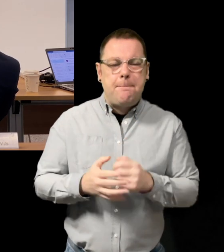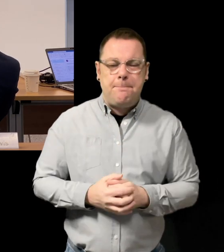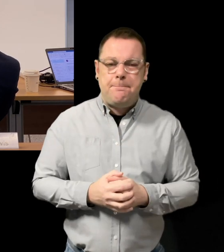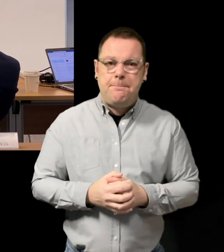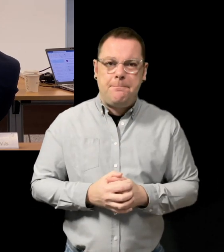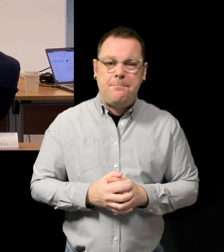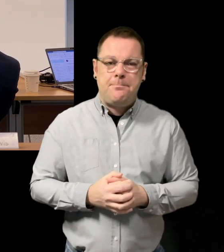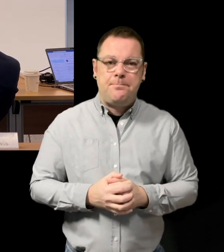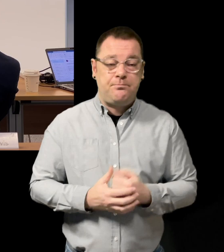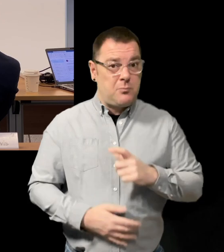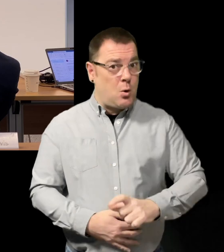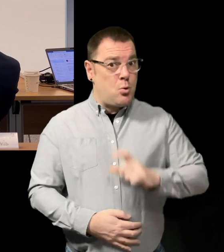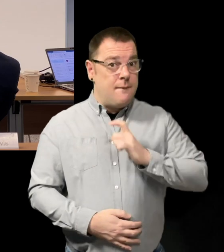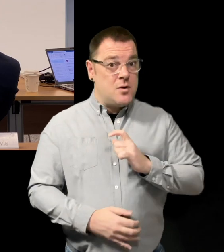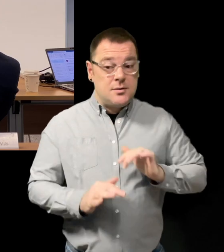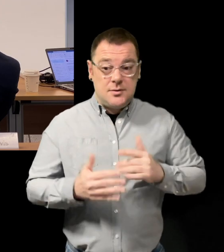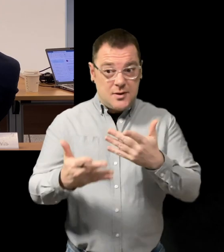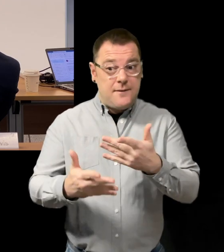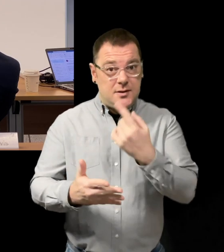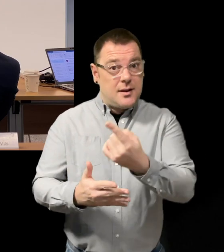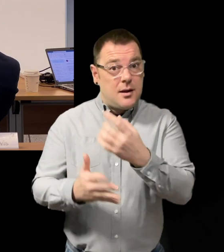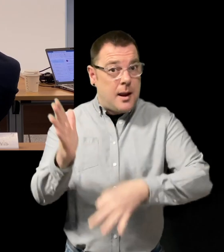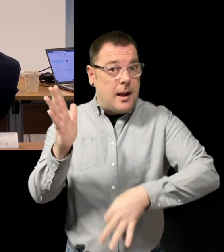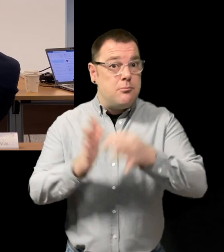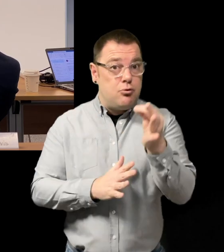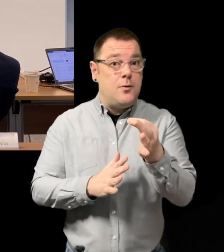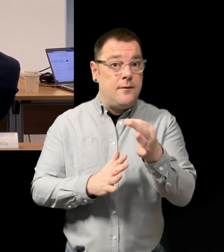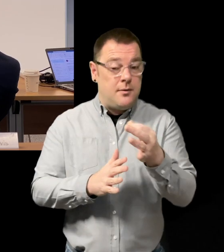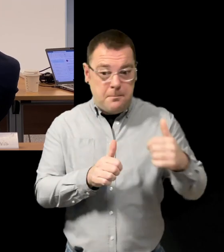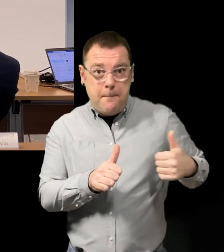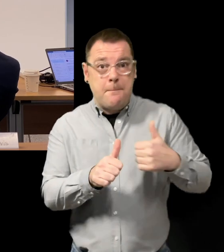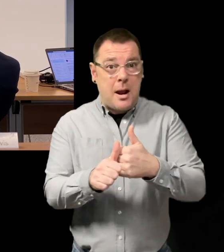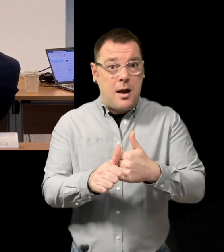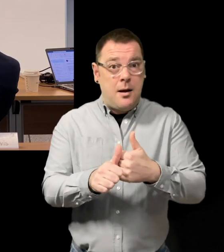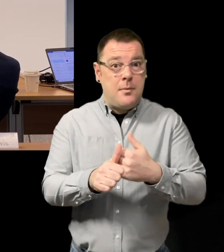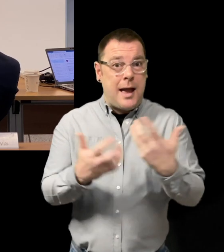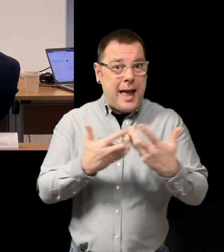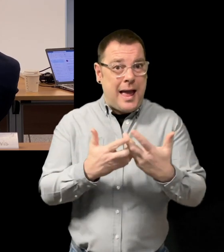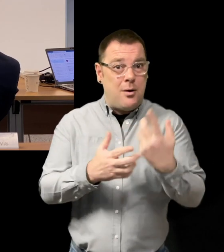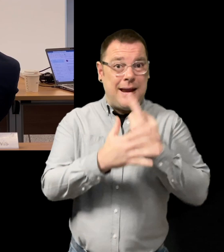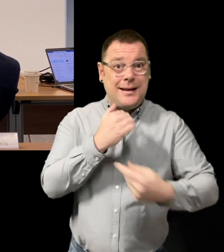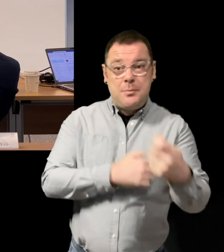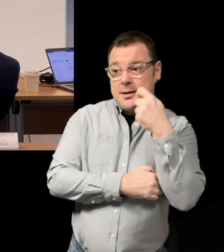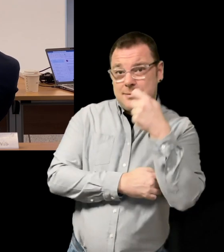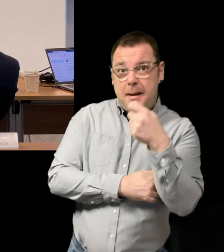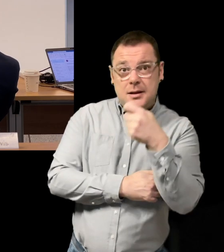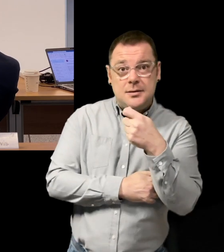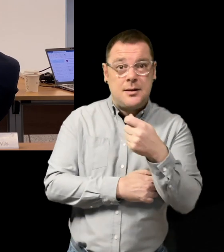I am confident that these services are improving. That is backed up by independent inspections and peer reviews.